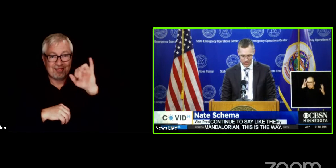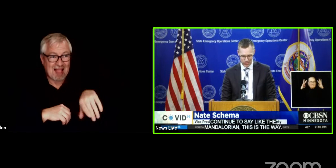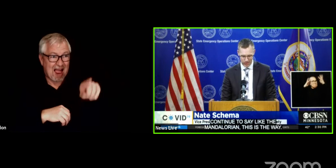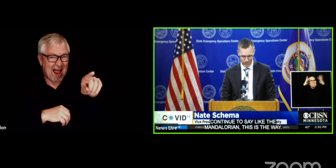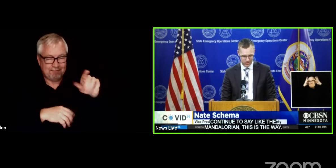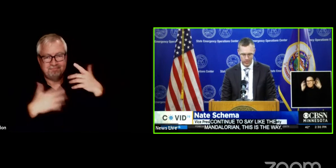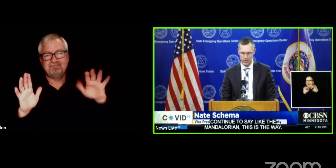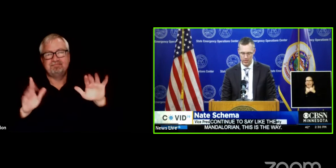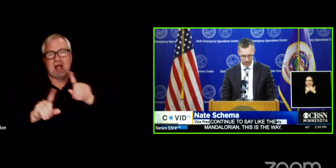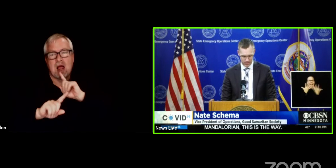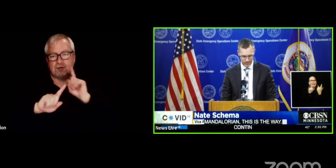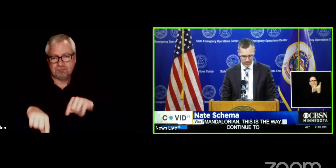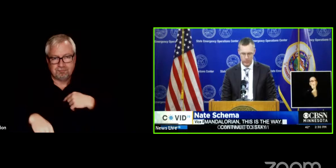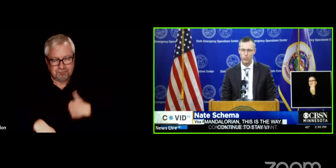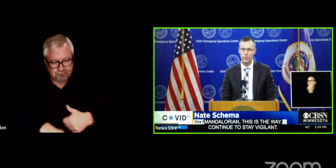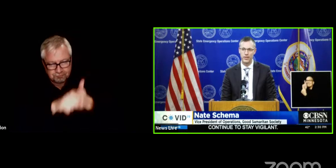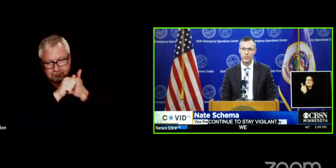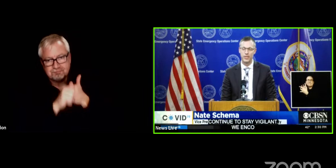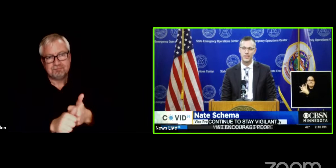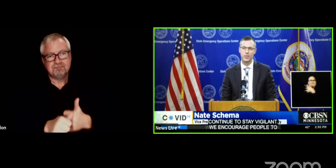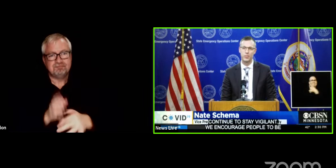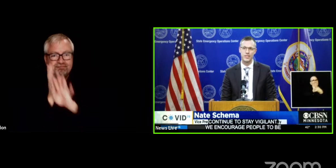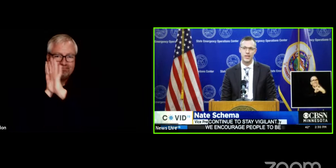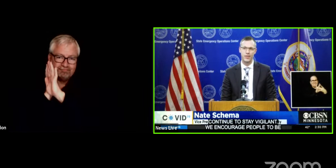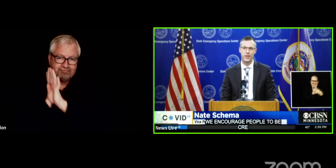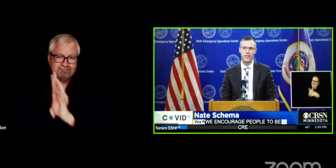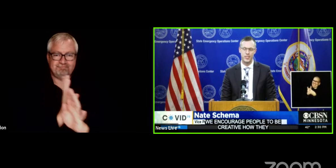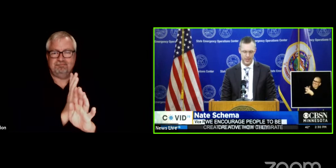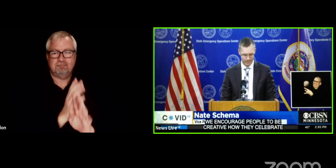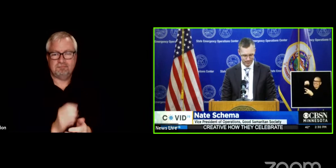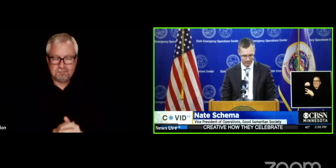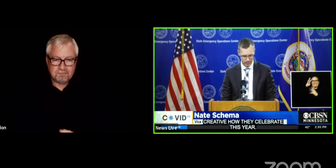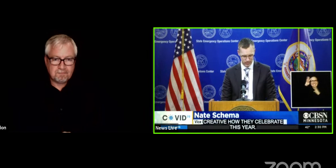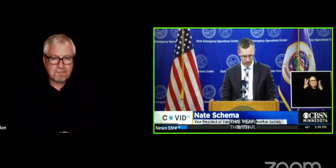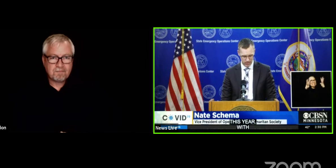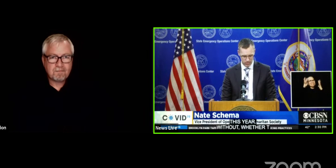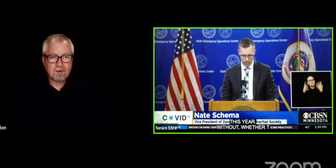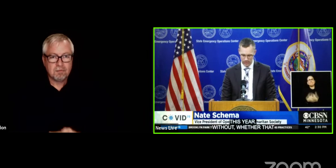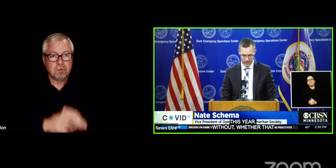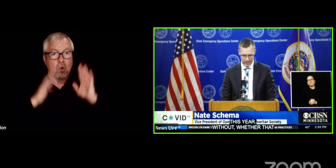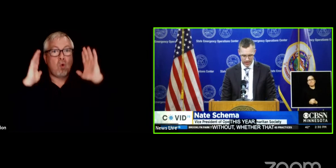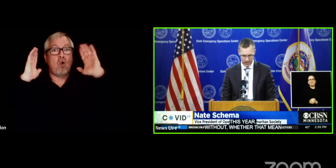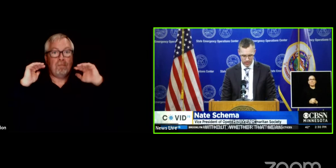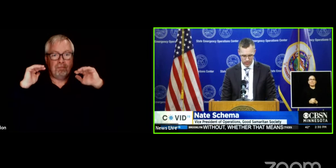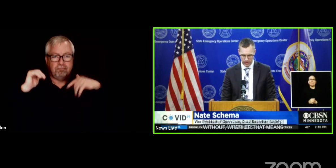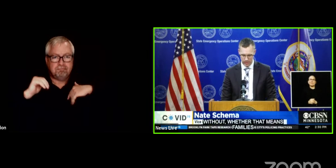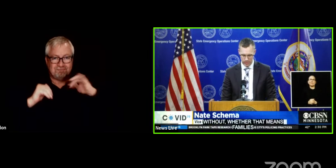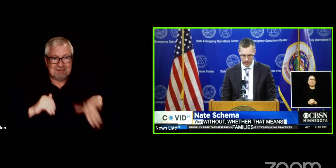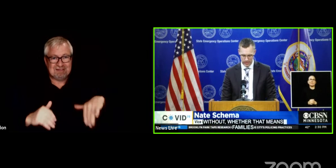ZOOM CALLS OR CELEBRATING APART, SO HOPEFULLY WE CAN CELEBRATE TOGETHER NEXT YEAR. WE'RE ALL IN THIS TOGETHER. WE'LL GET THROUGH THIS